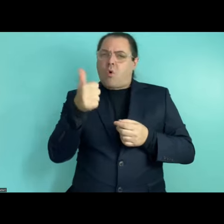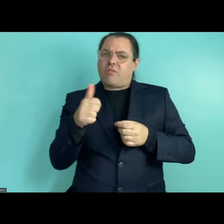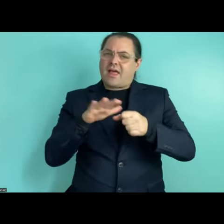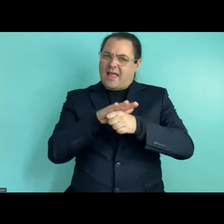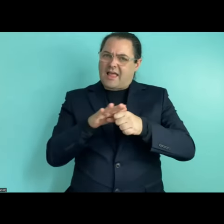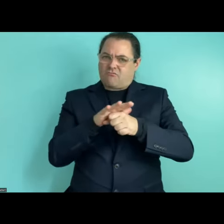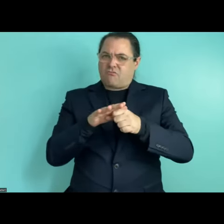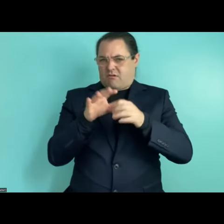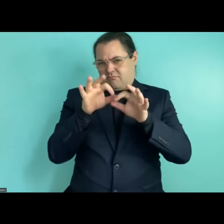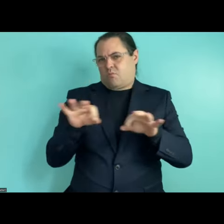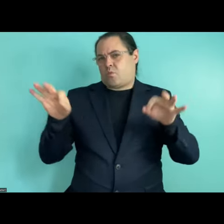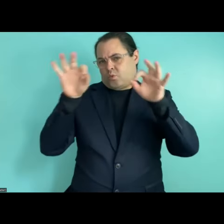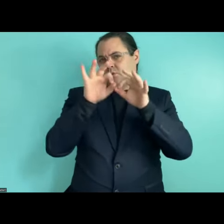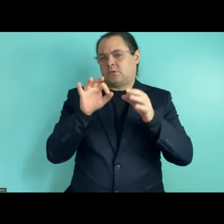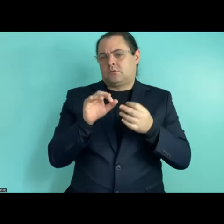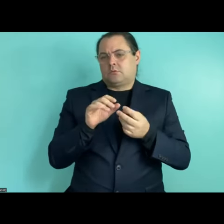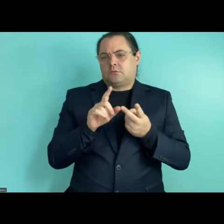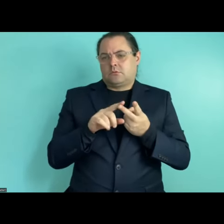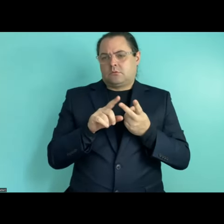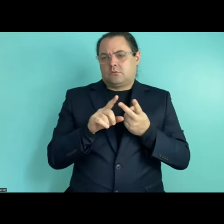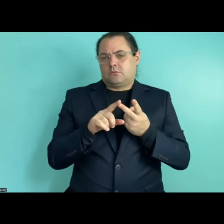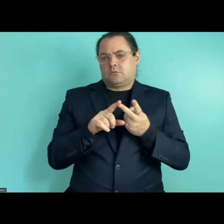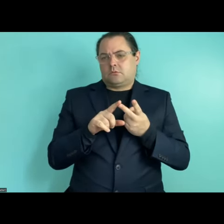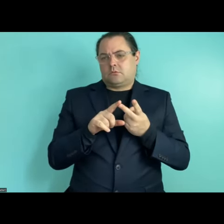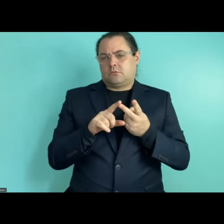is also important. 15:45:02 And, which has supported, which the